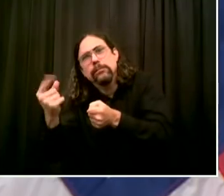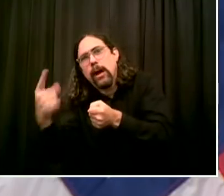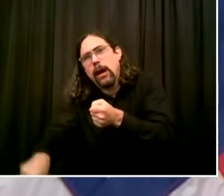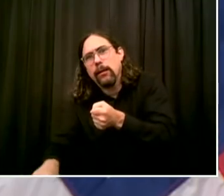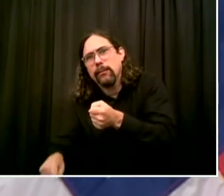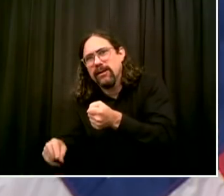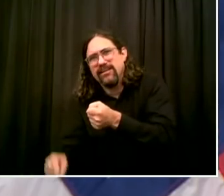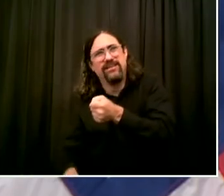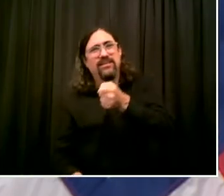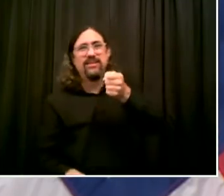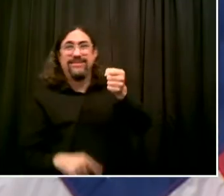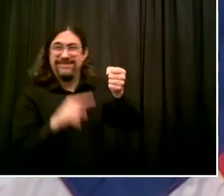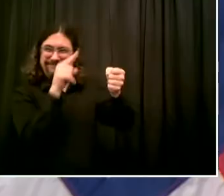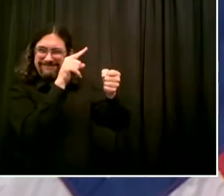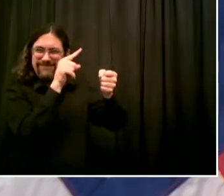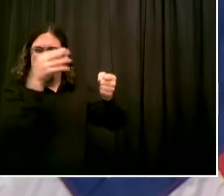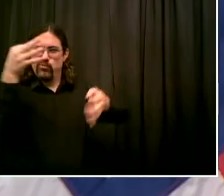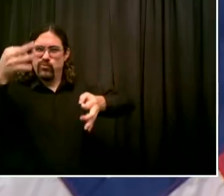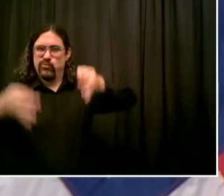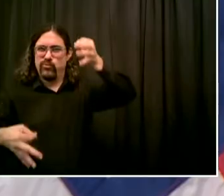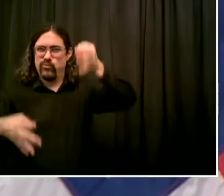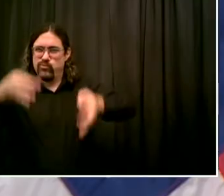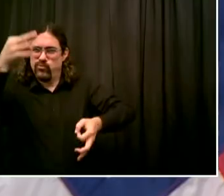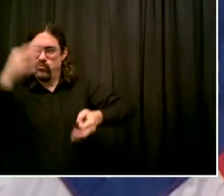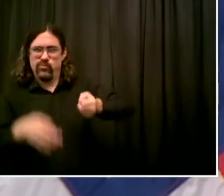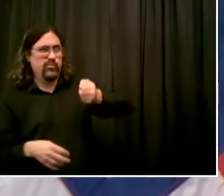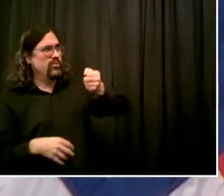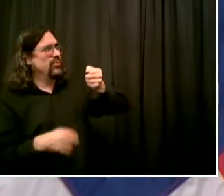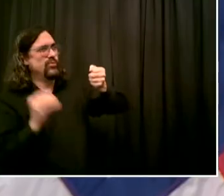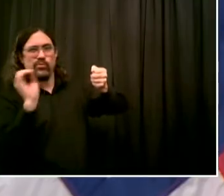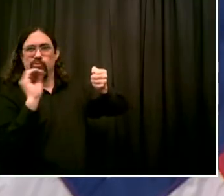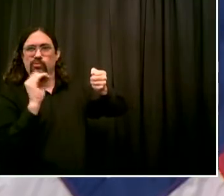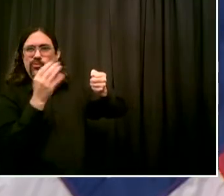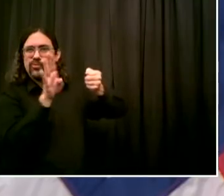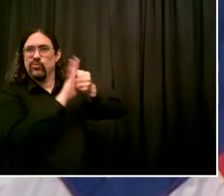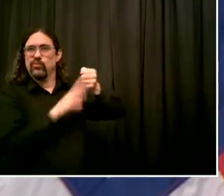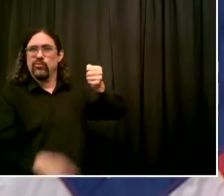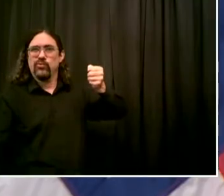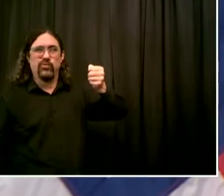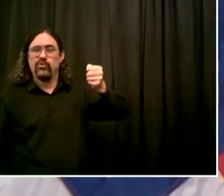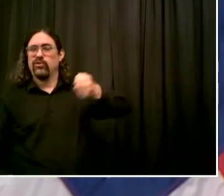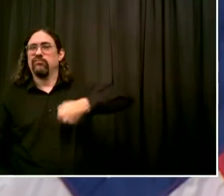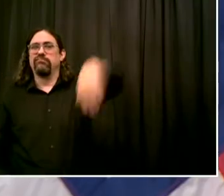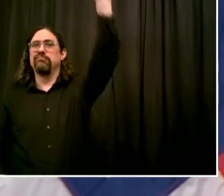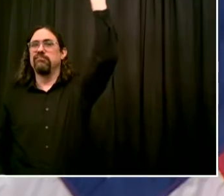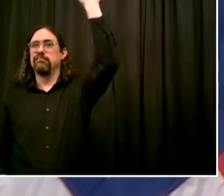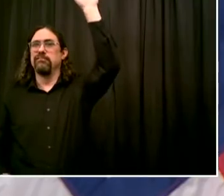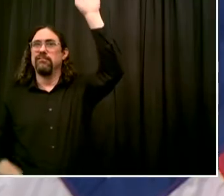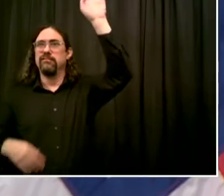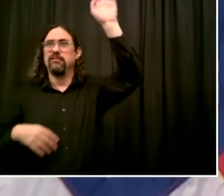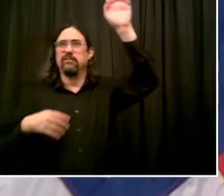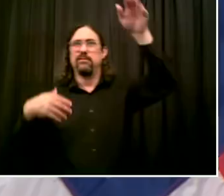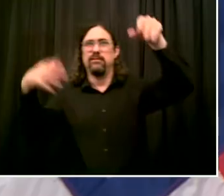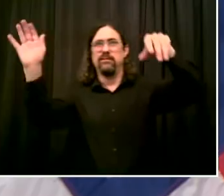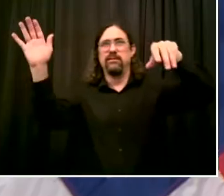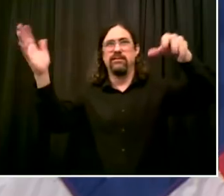RIGHT NOW . WE LOOK AT THAT NOT IN PIECES T BUIN ITS EINTRY ET. WHEN WE MAKE